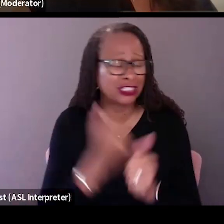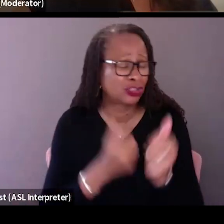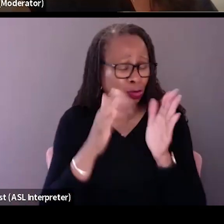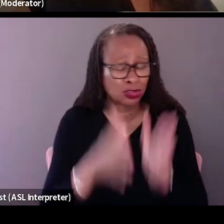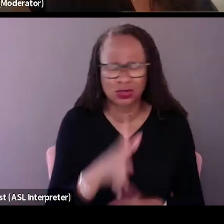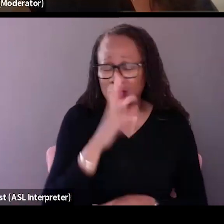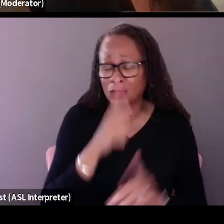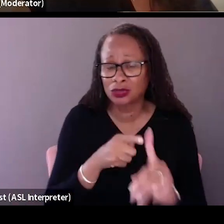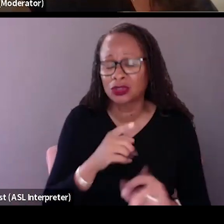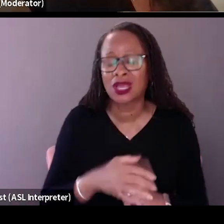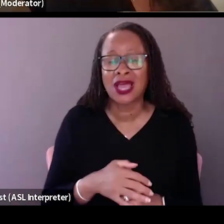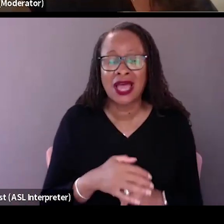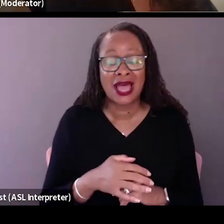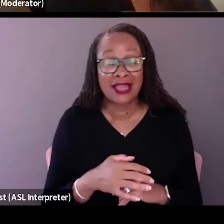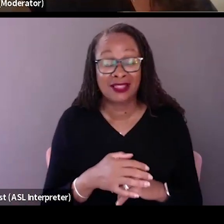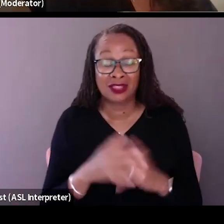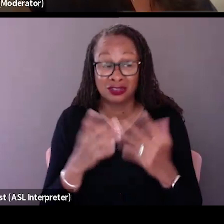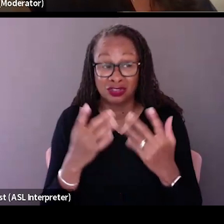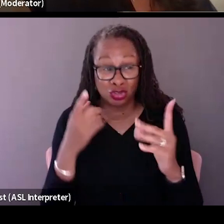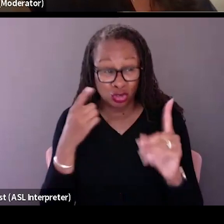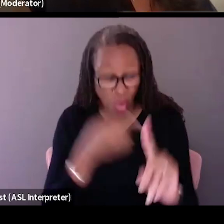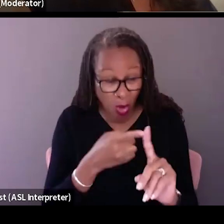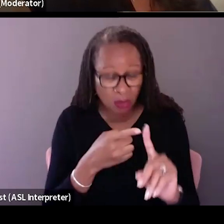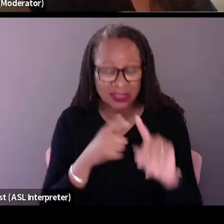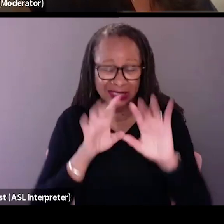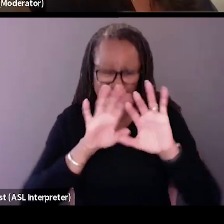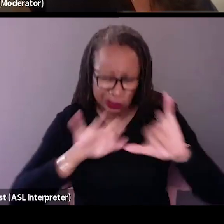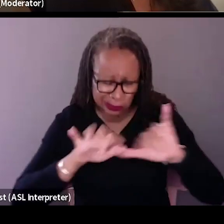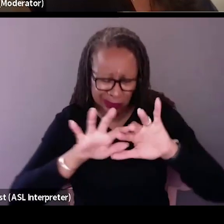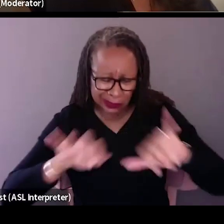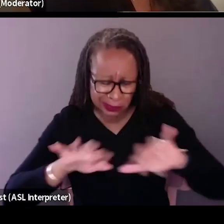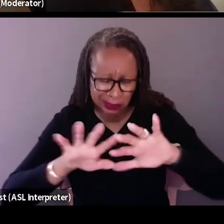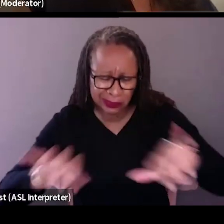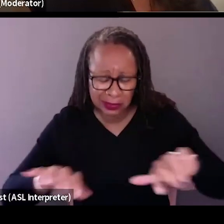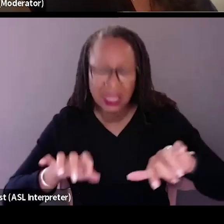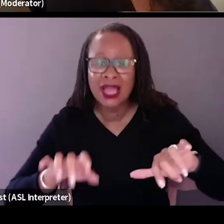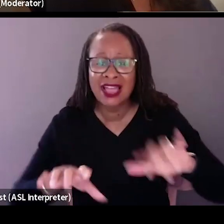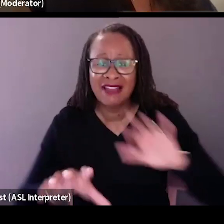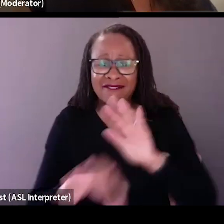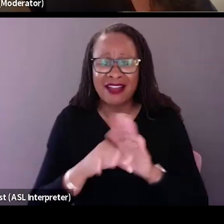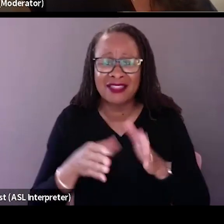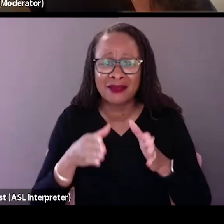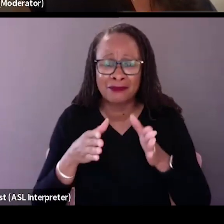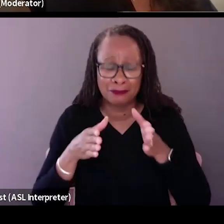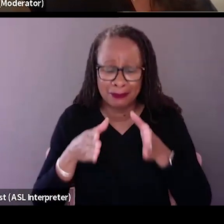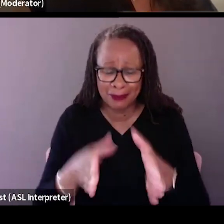find the path forward and tell the best version of that. But I think those are the roller coasters.